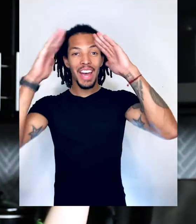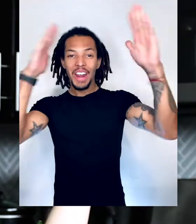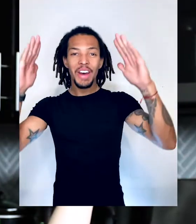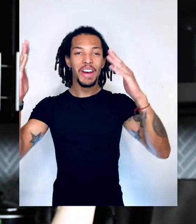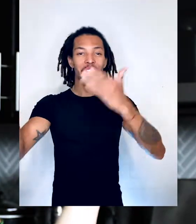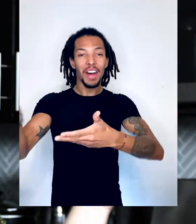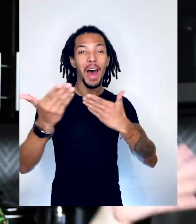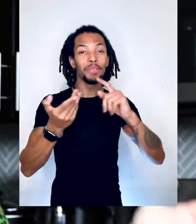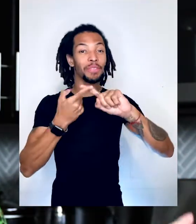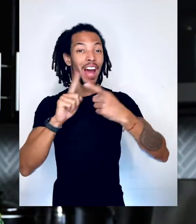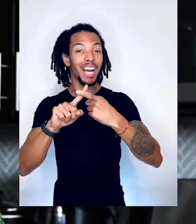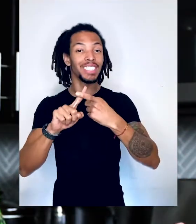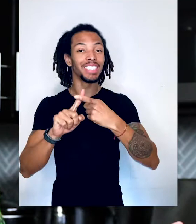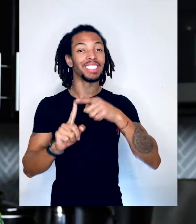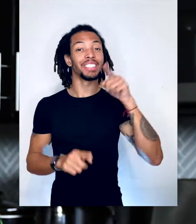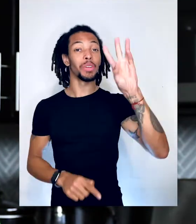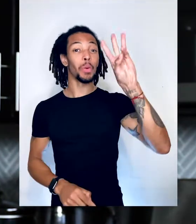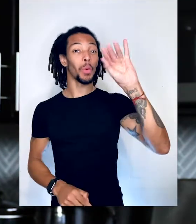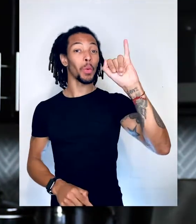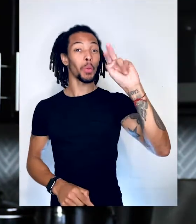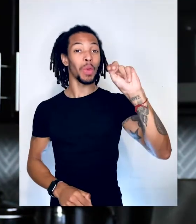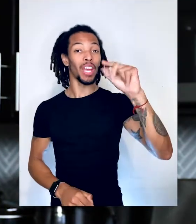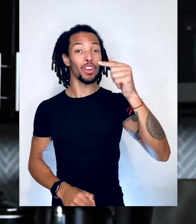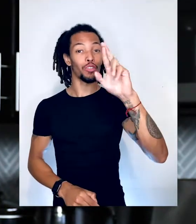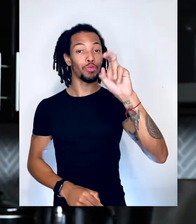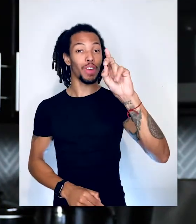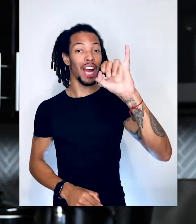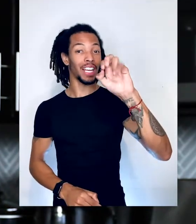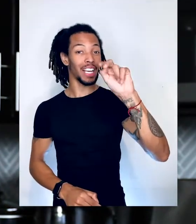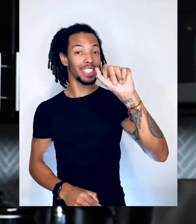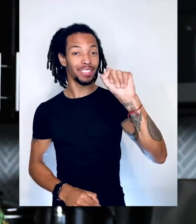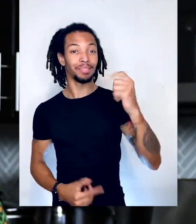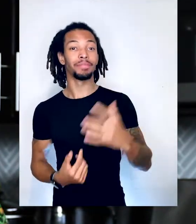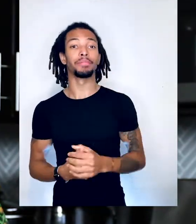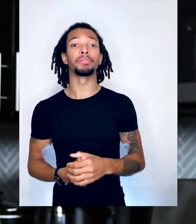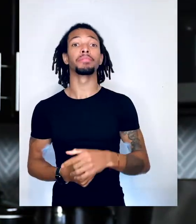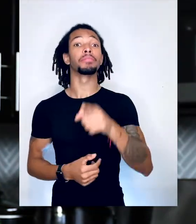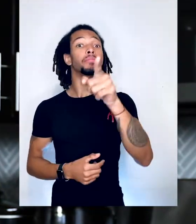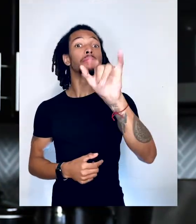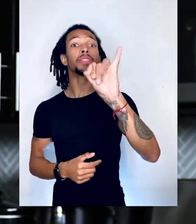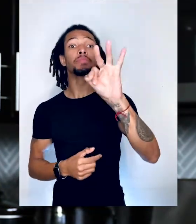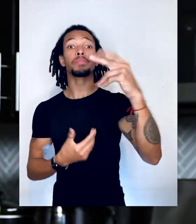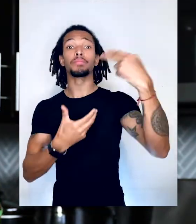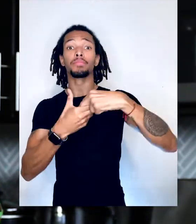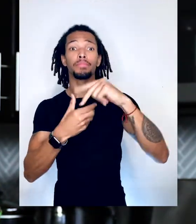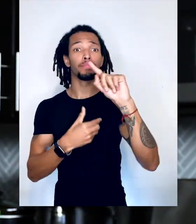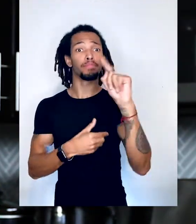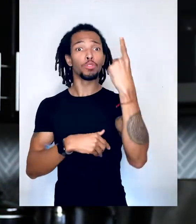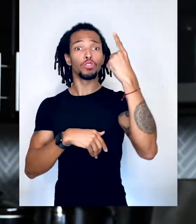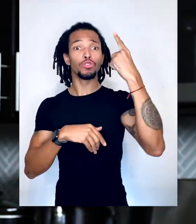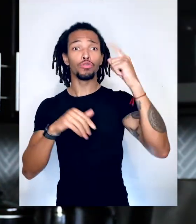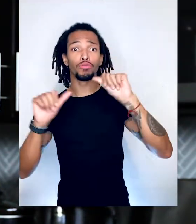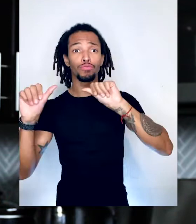Hello! And welcome, friends, to Wingredients. If you're joining me for the first time (and if you're